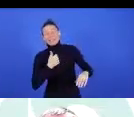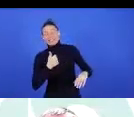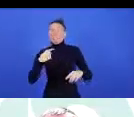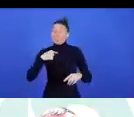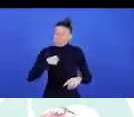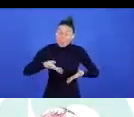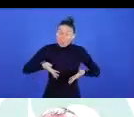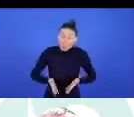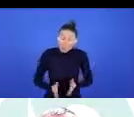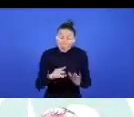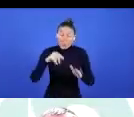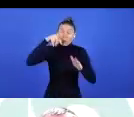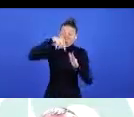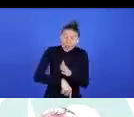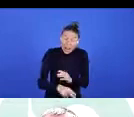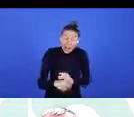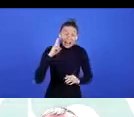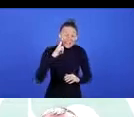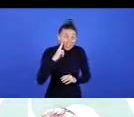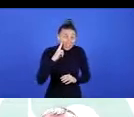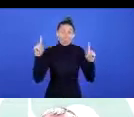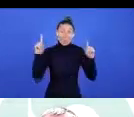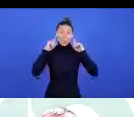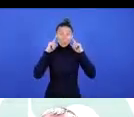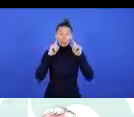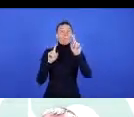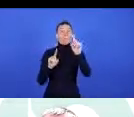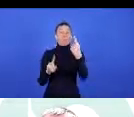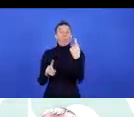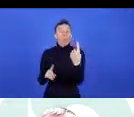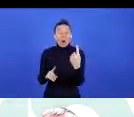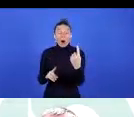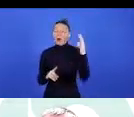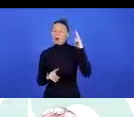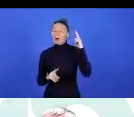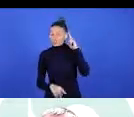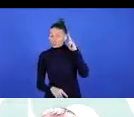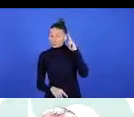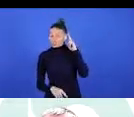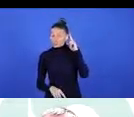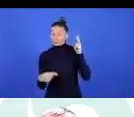talkative. Blame speech therapy. Just to clarify , I was born profoundly deaf in both ears, I only have